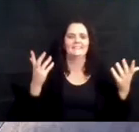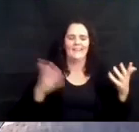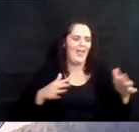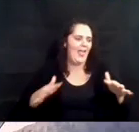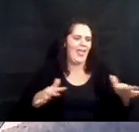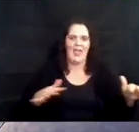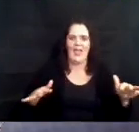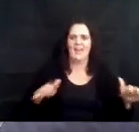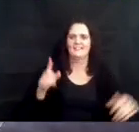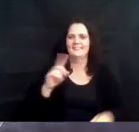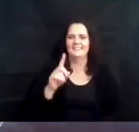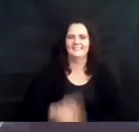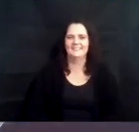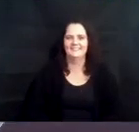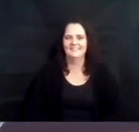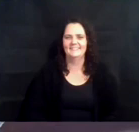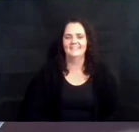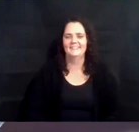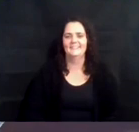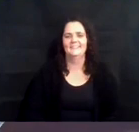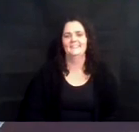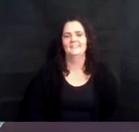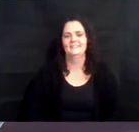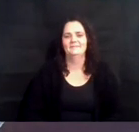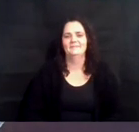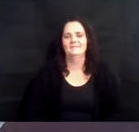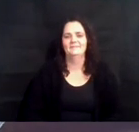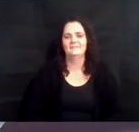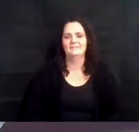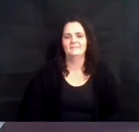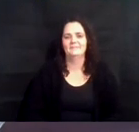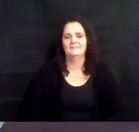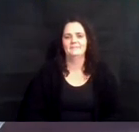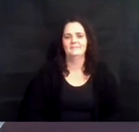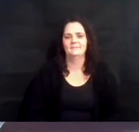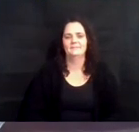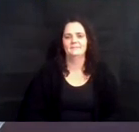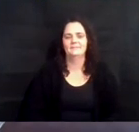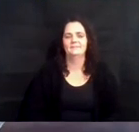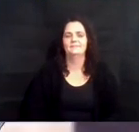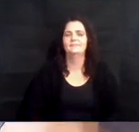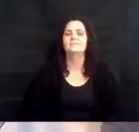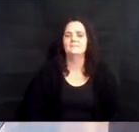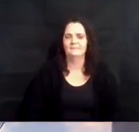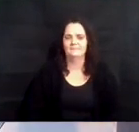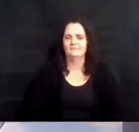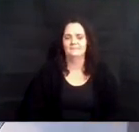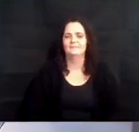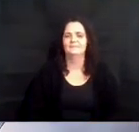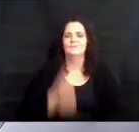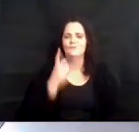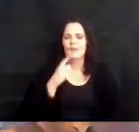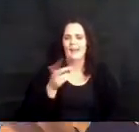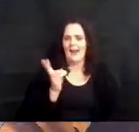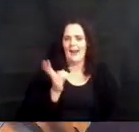Let me just move that and put on a clip so it doesn't slide. There we go. Let's try that again.